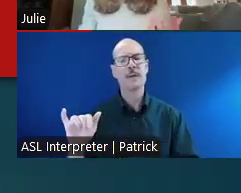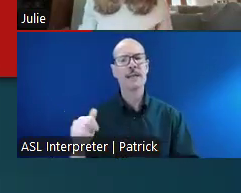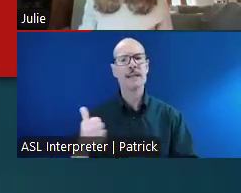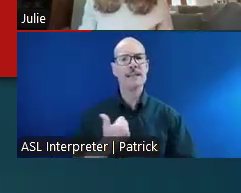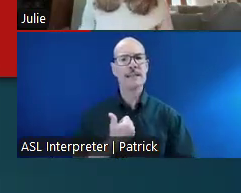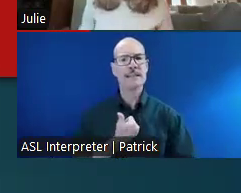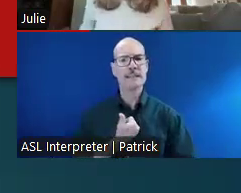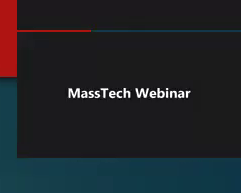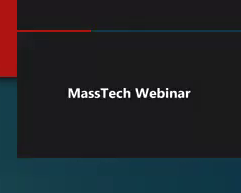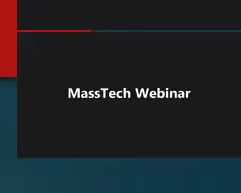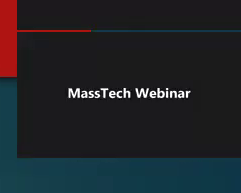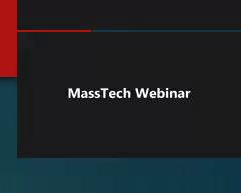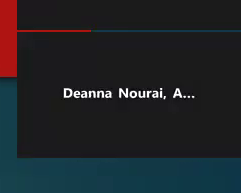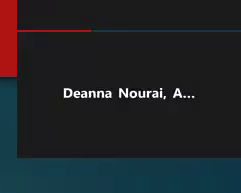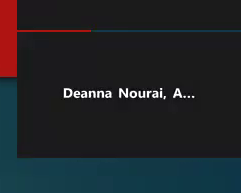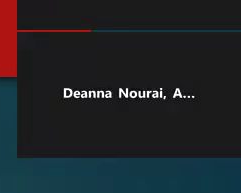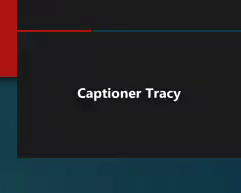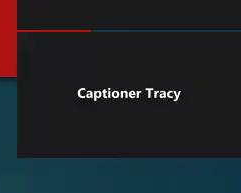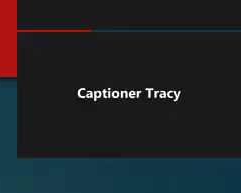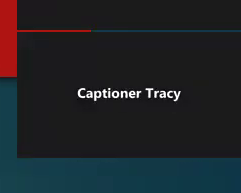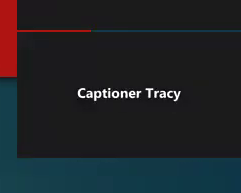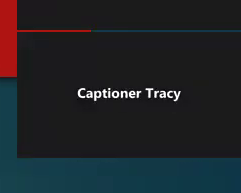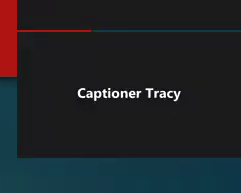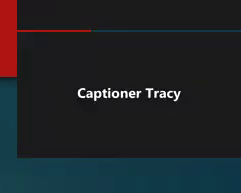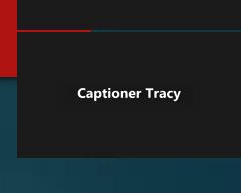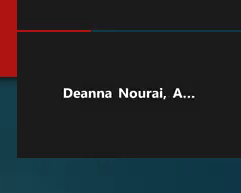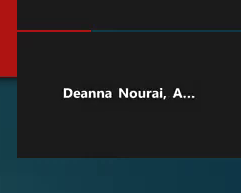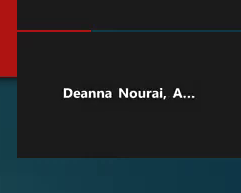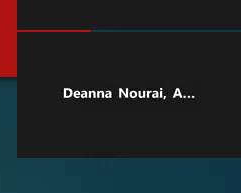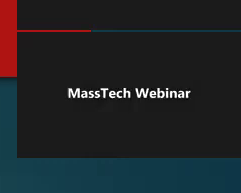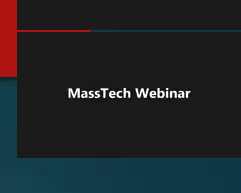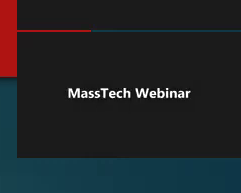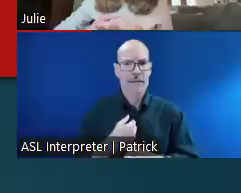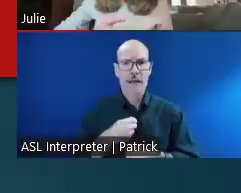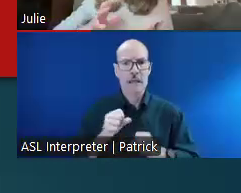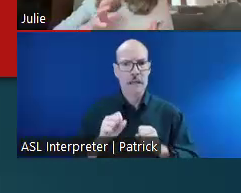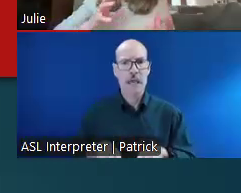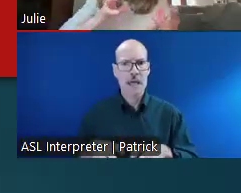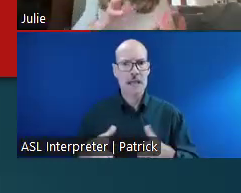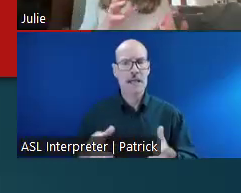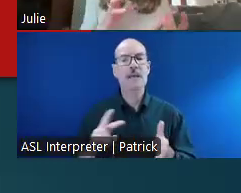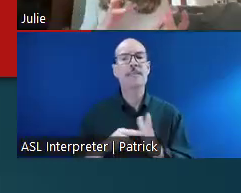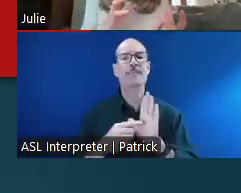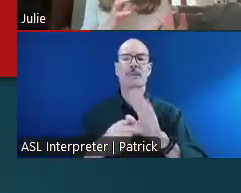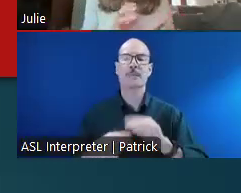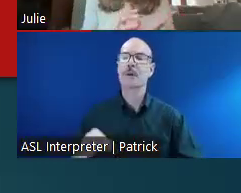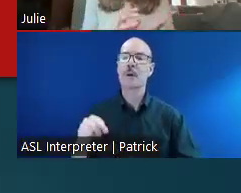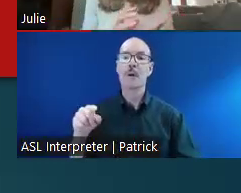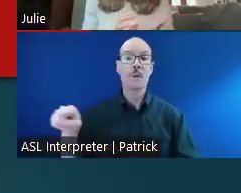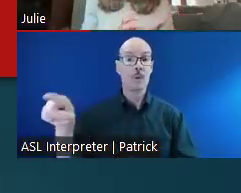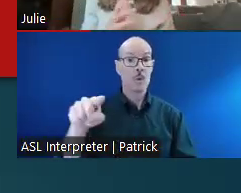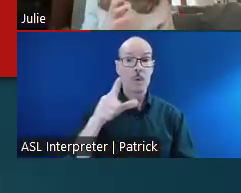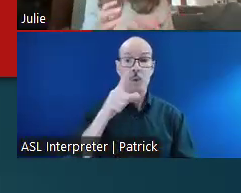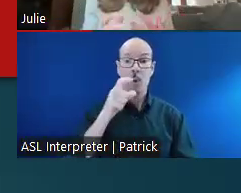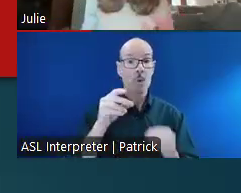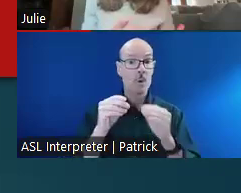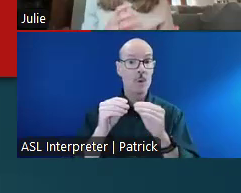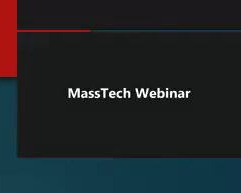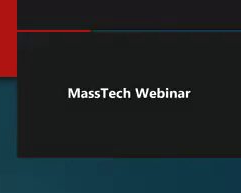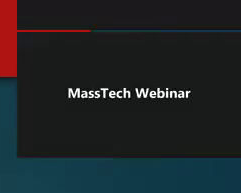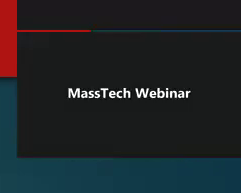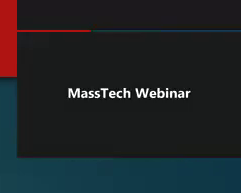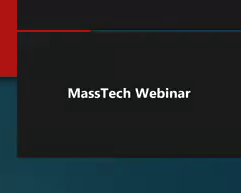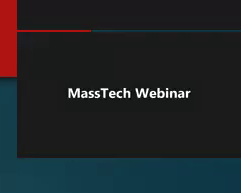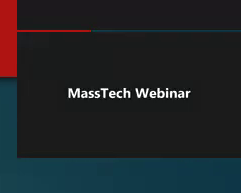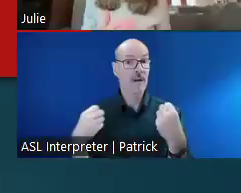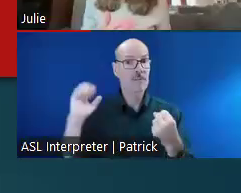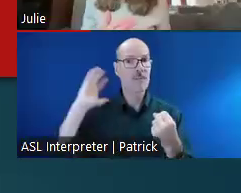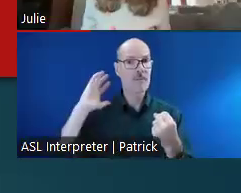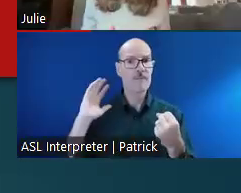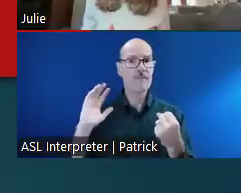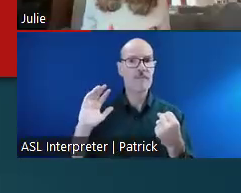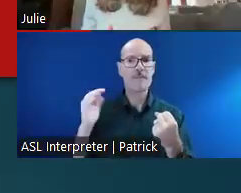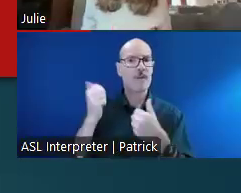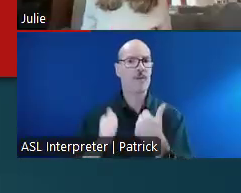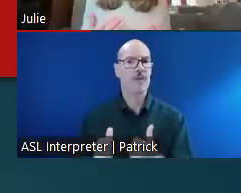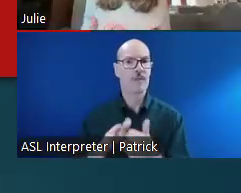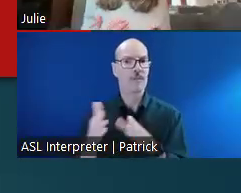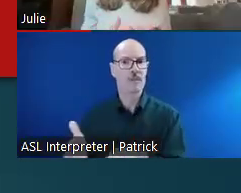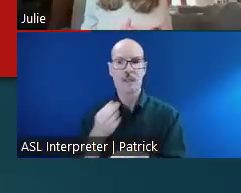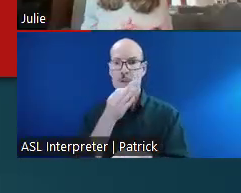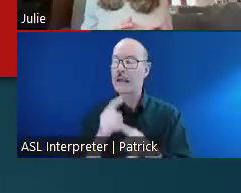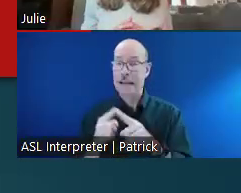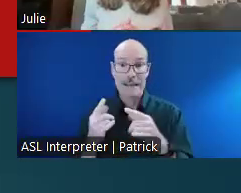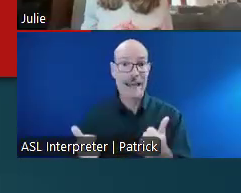So as you can imagine, with an aging population who are living longer and longer, some of these medical conditions that need to be treated and cared for are becoming more complex.